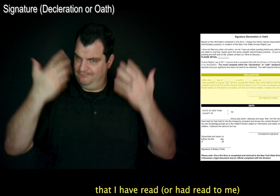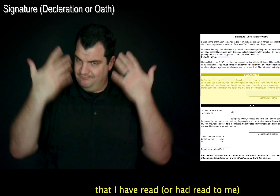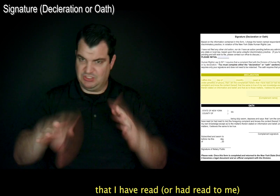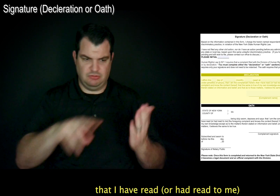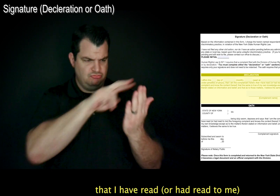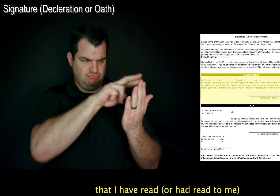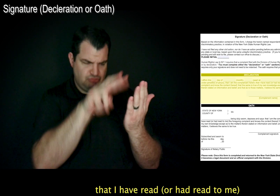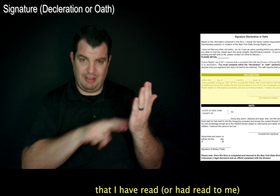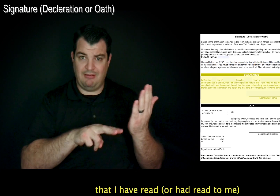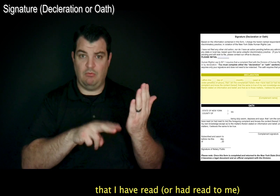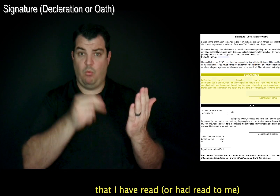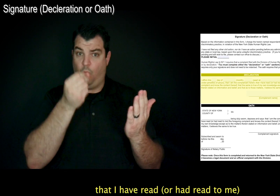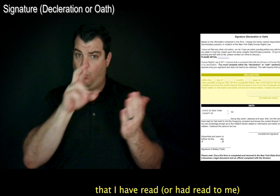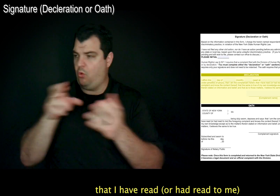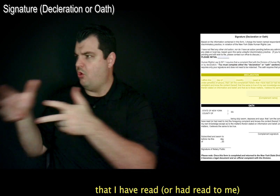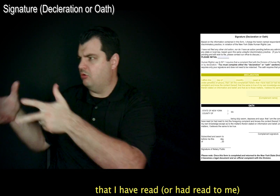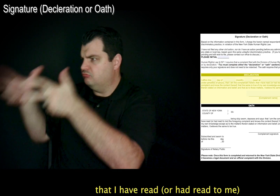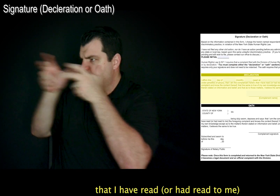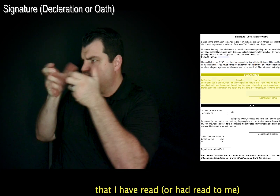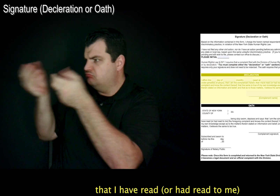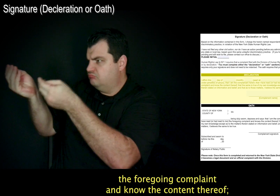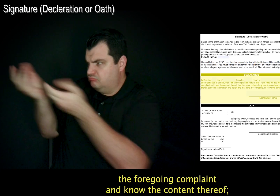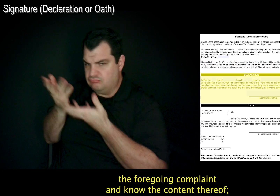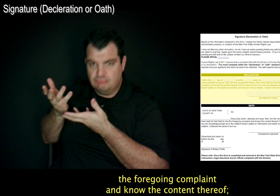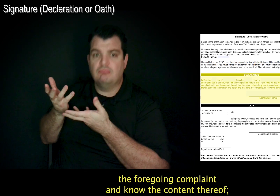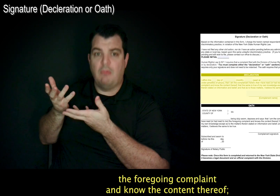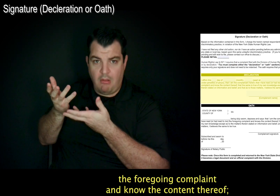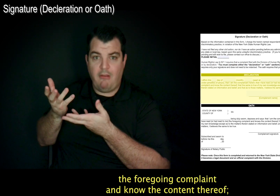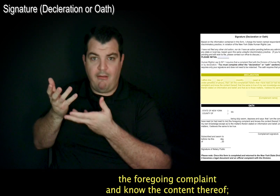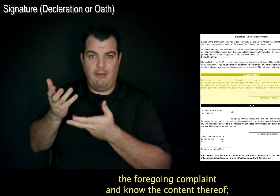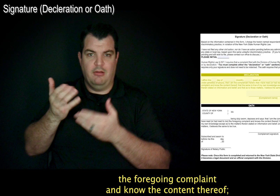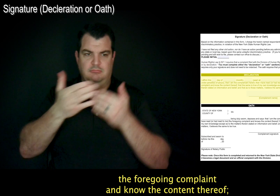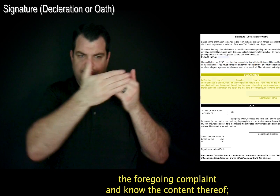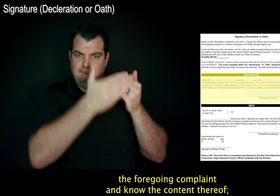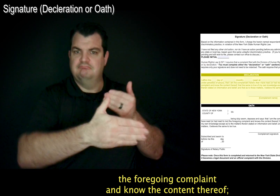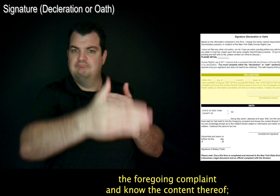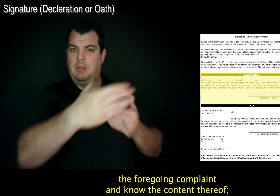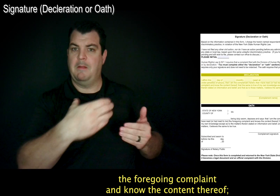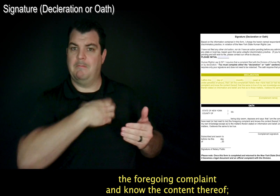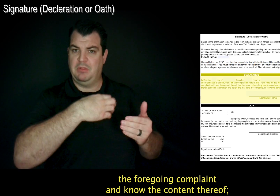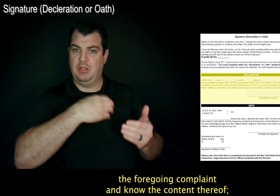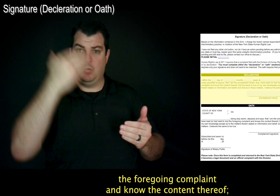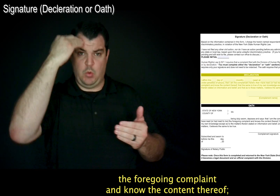that I have read (or had read to me) the foregoing complaint and know the content thereof;